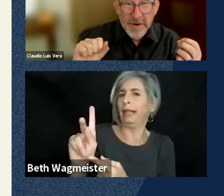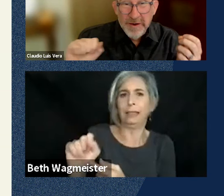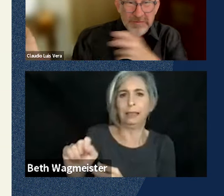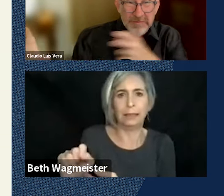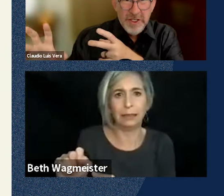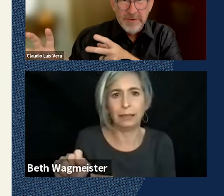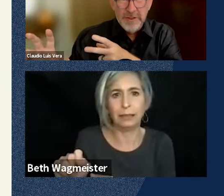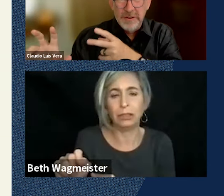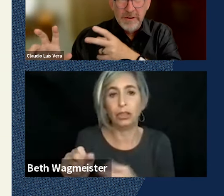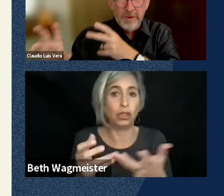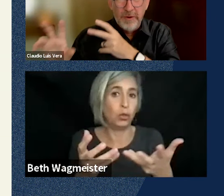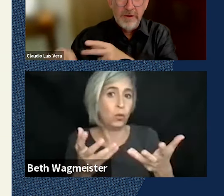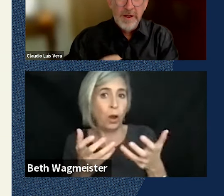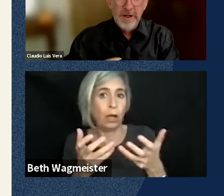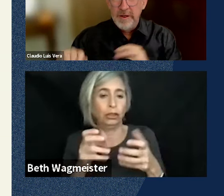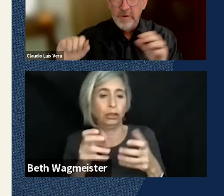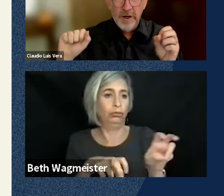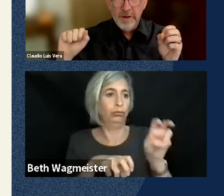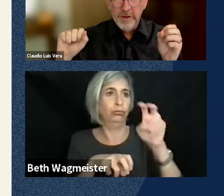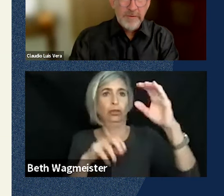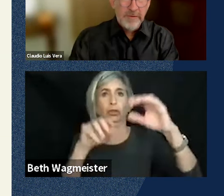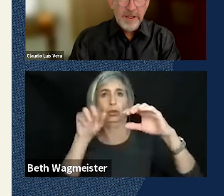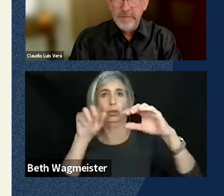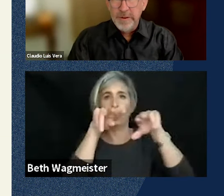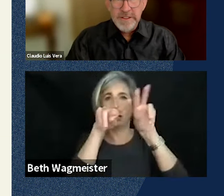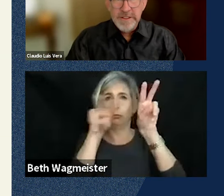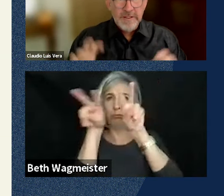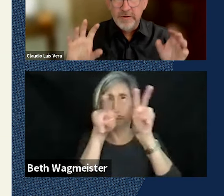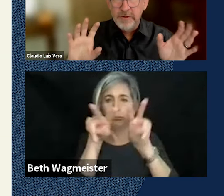And you want to jump to the good part, you know, where you're able to input text, or